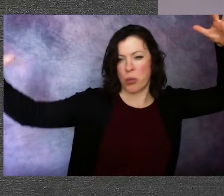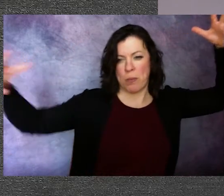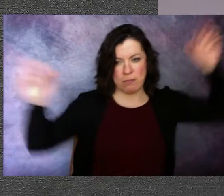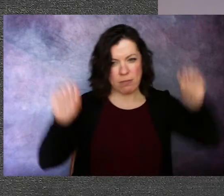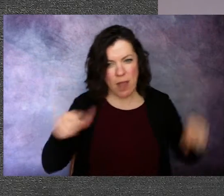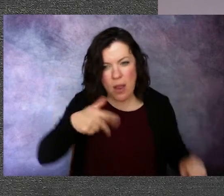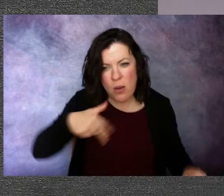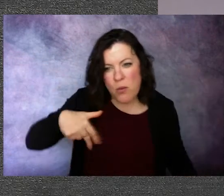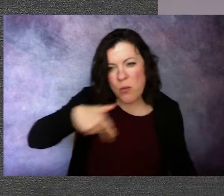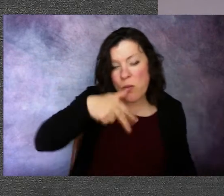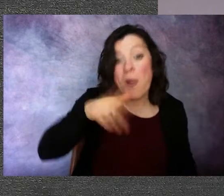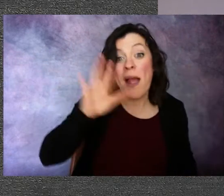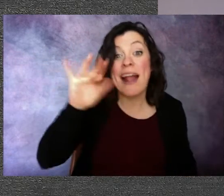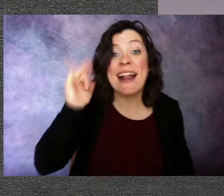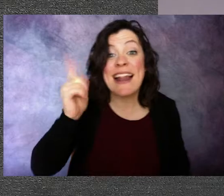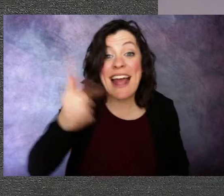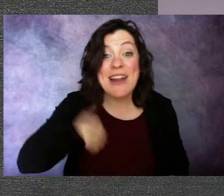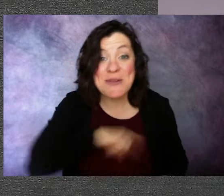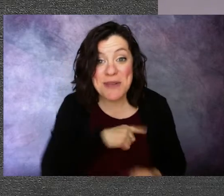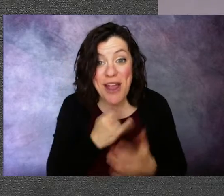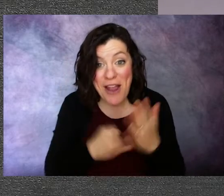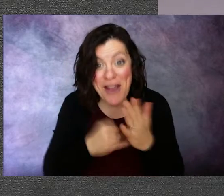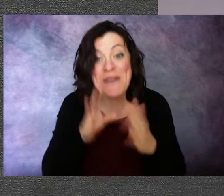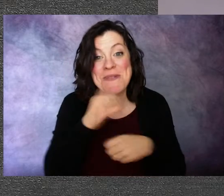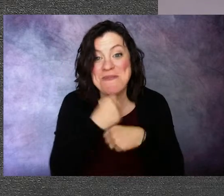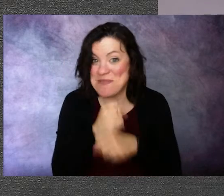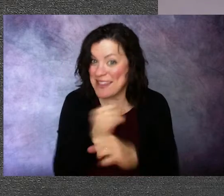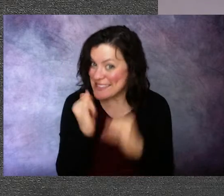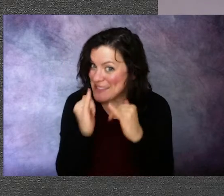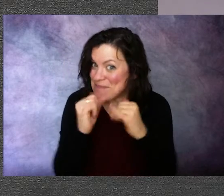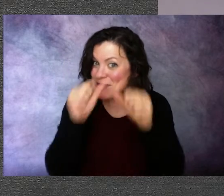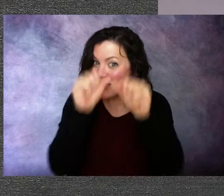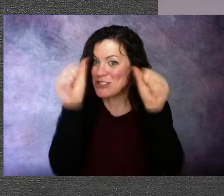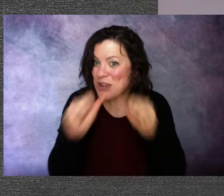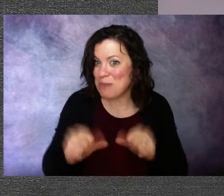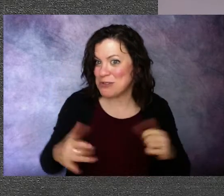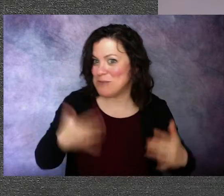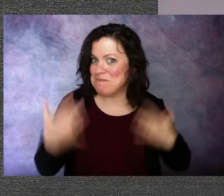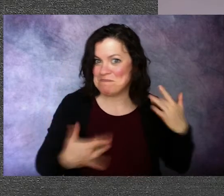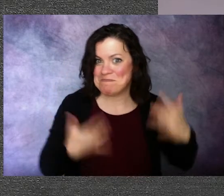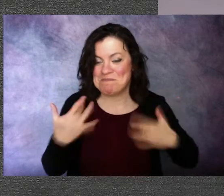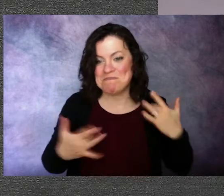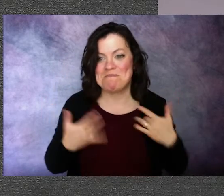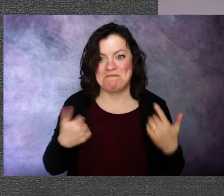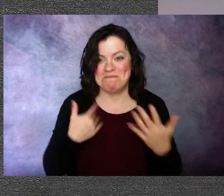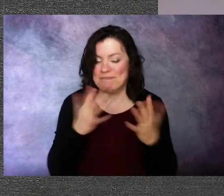sculpture of a dinosaur. I can't wait, I'm so excited. I love sculptures, they're so interesting.